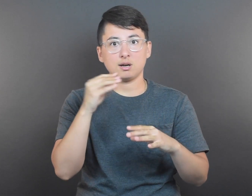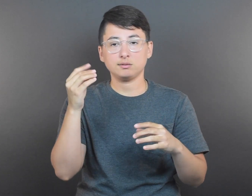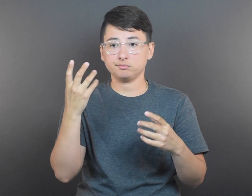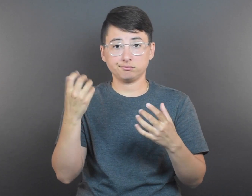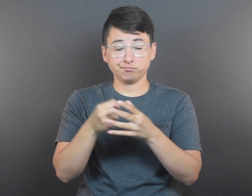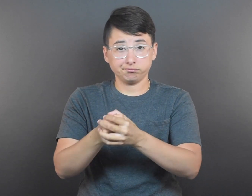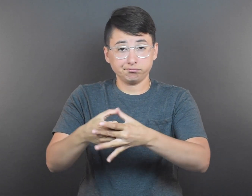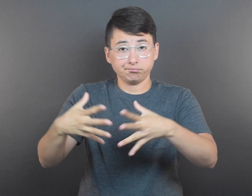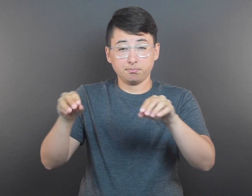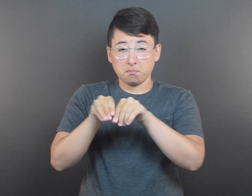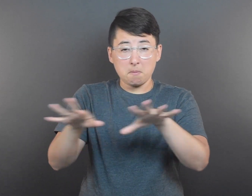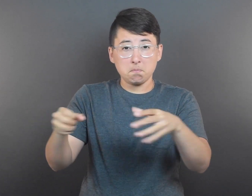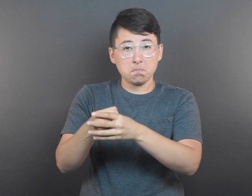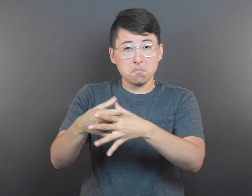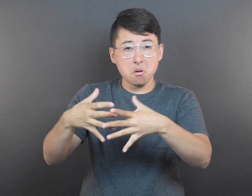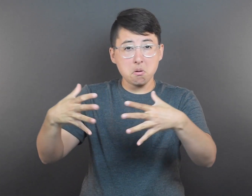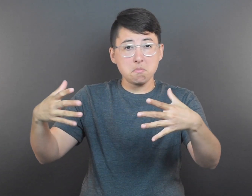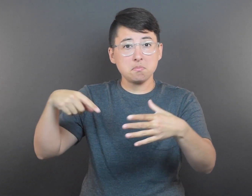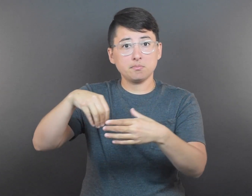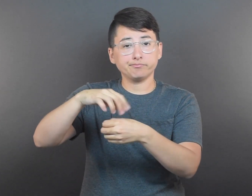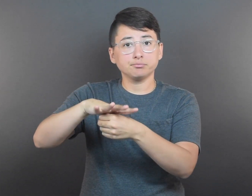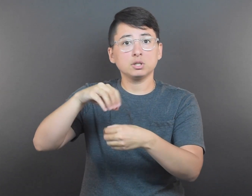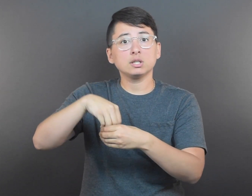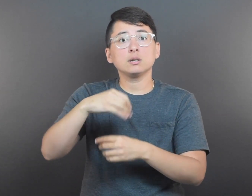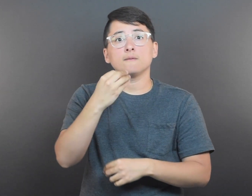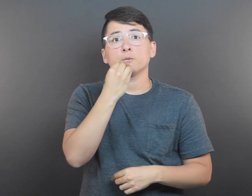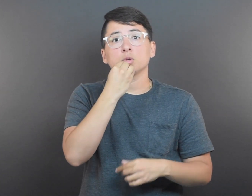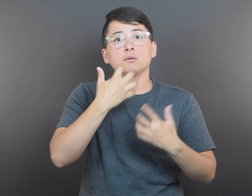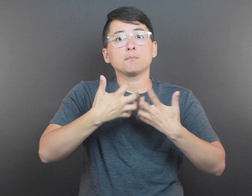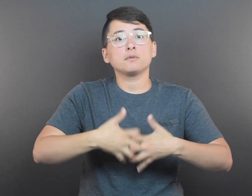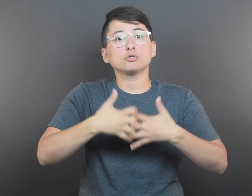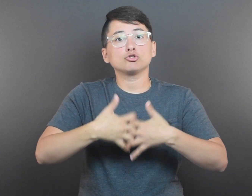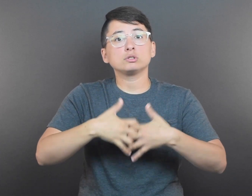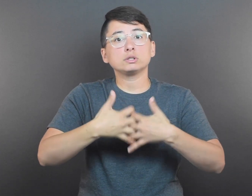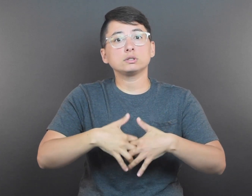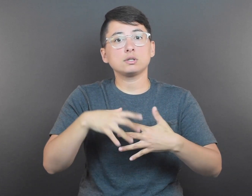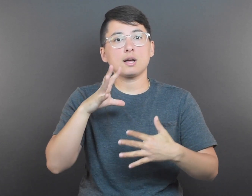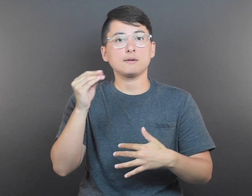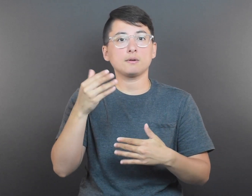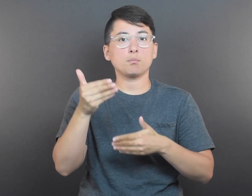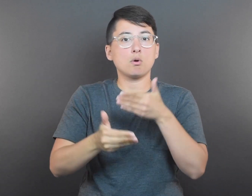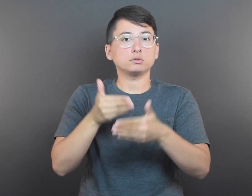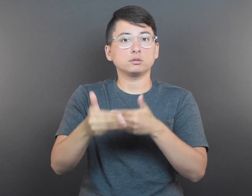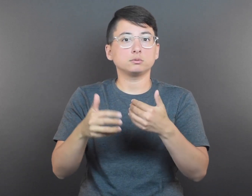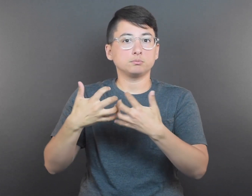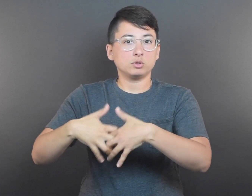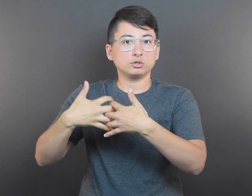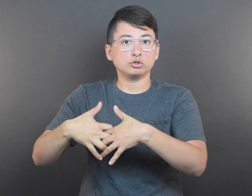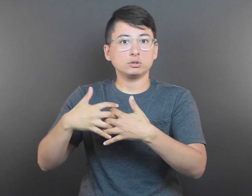outbreaks at food manufacturing and processing plants where many workers are members of the